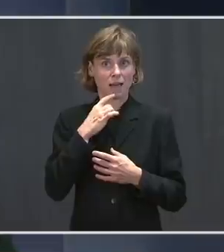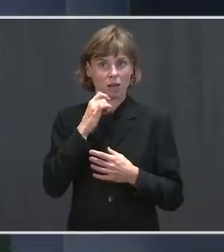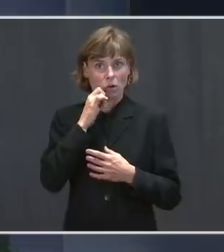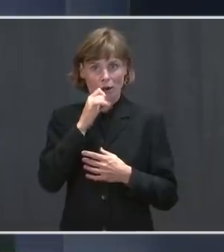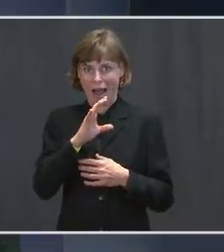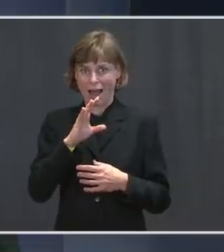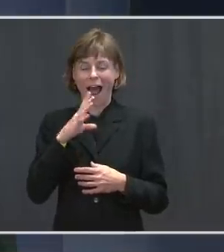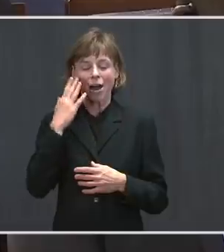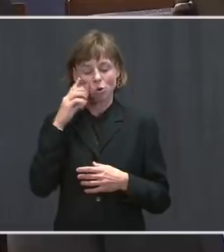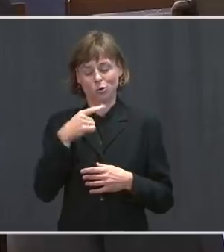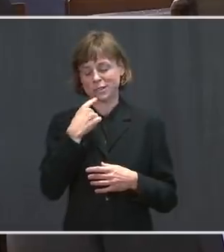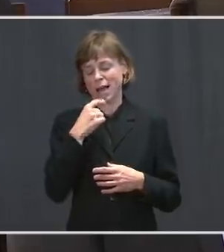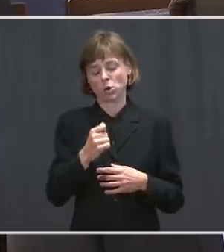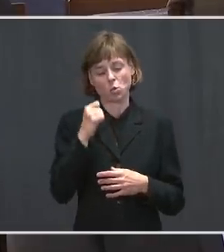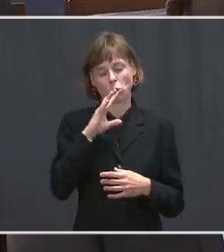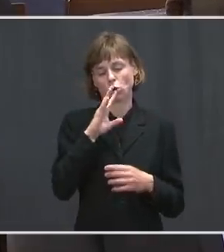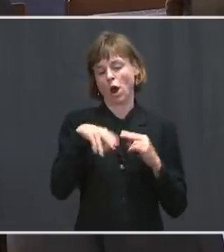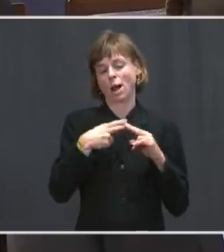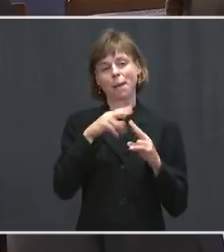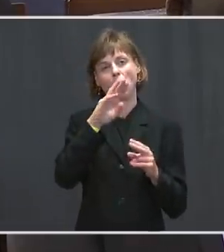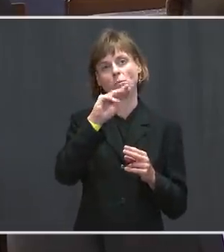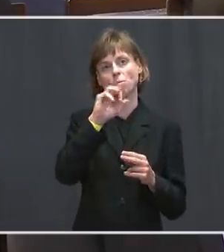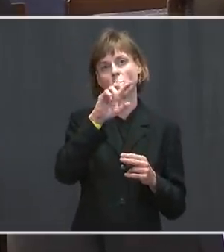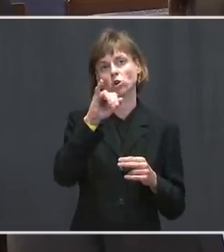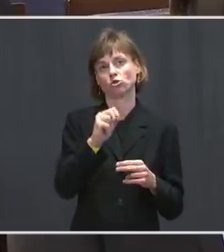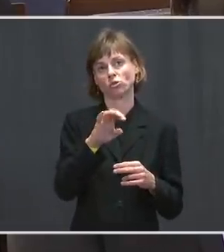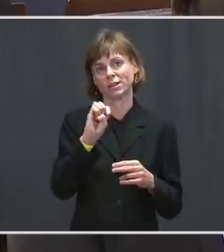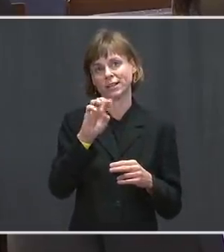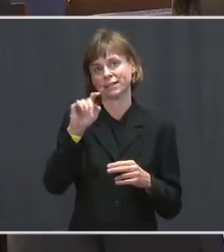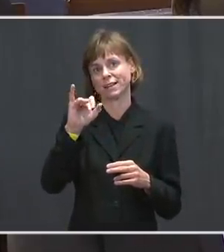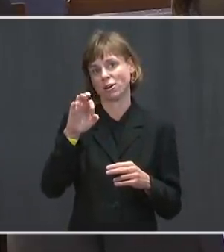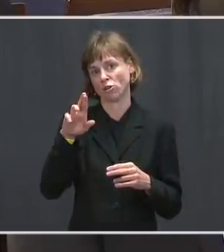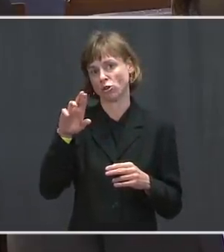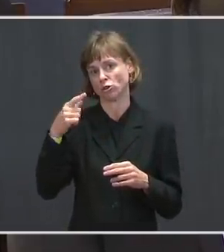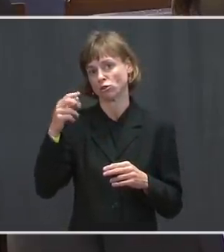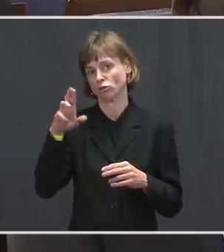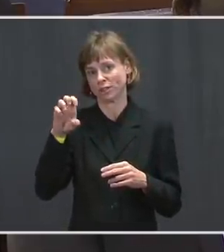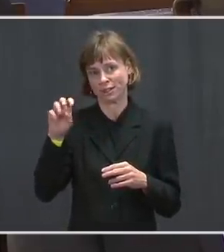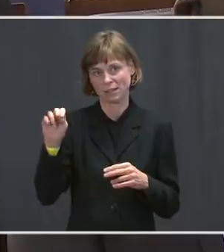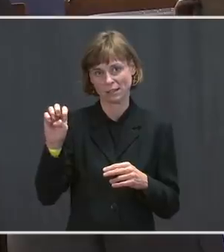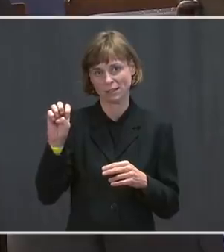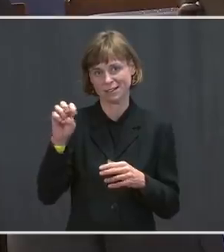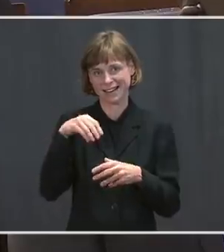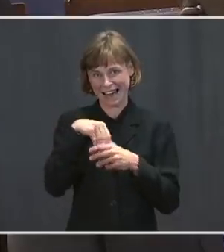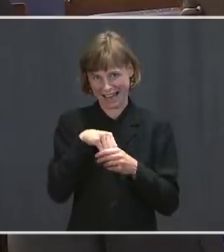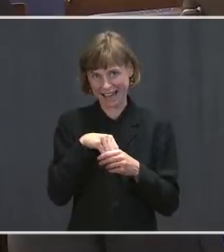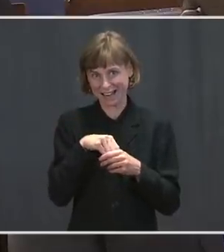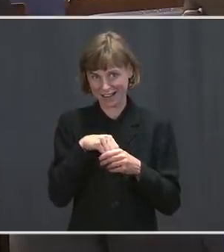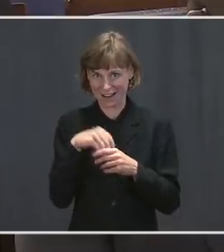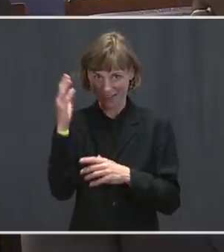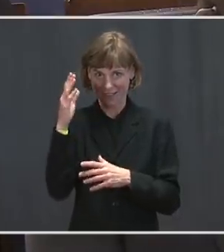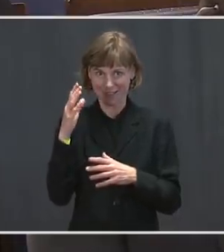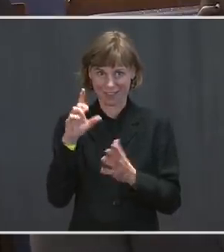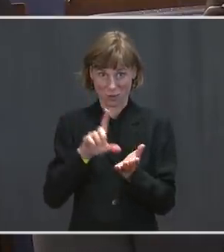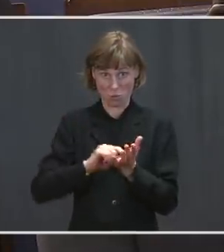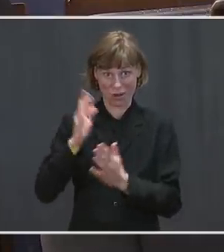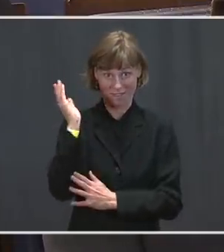but I want to try this question another way. What is the President's stance on a majority party potentially establishing a precedent that would result